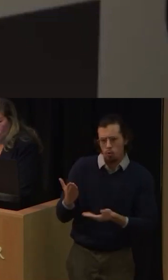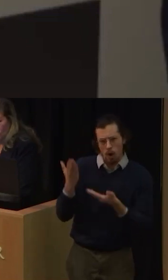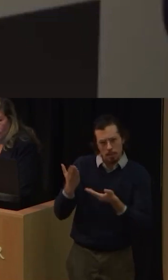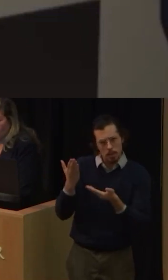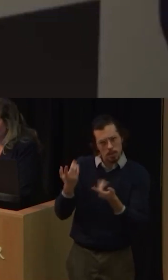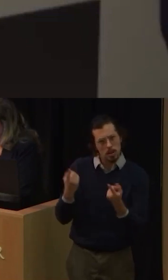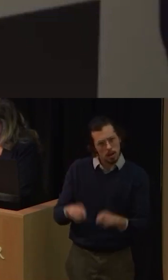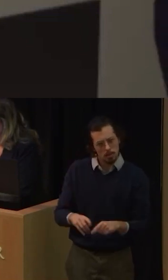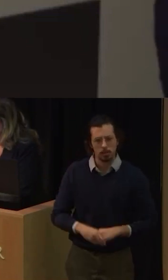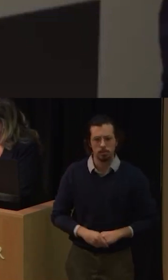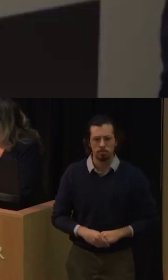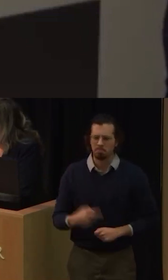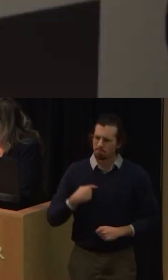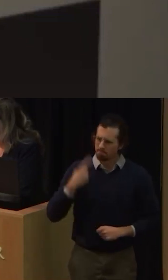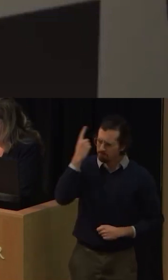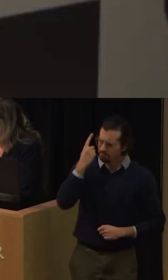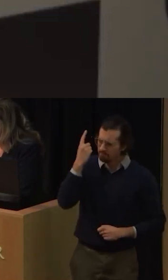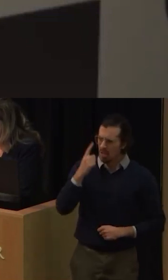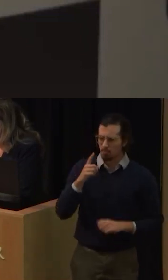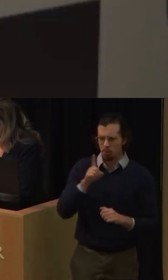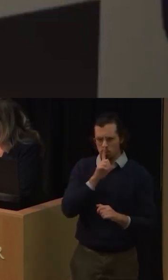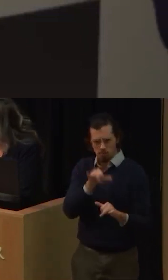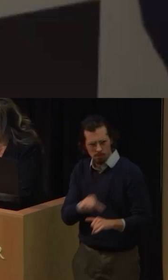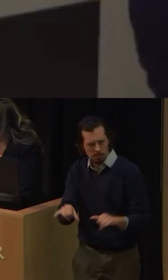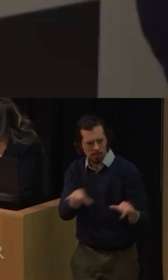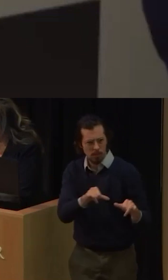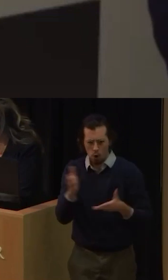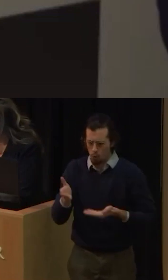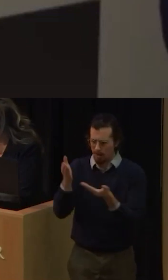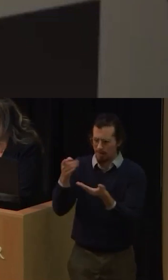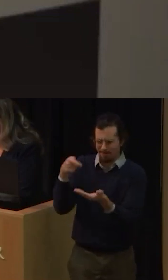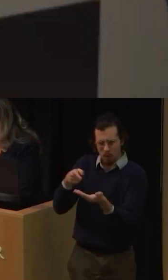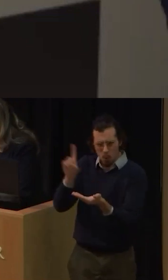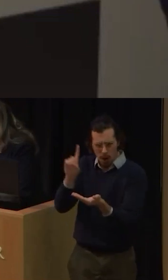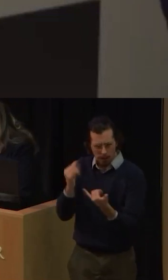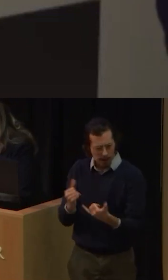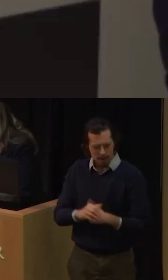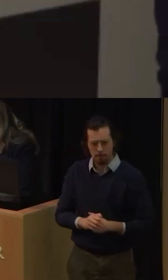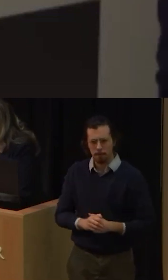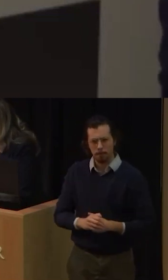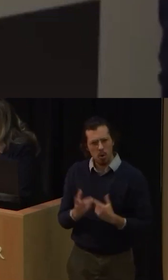and I'm sure some of you are wondering in the audience, what has happened to those recommendations? What are we doing?